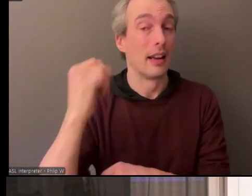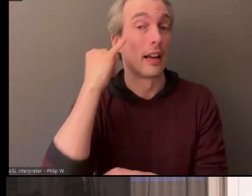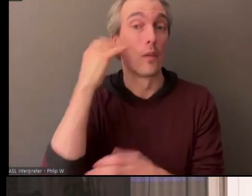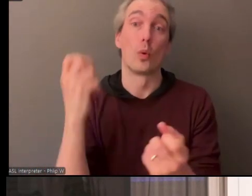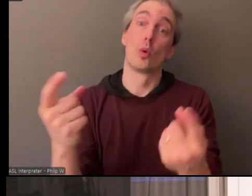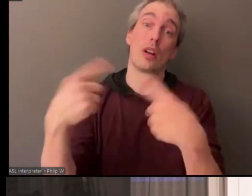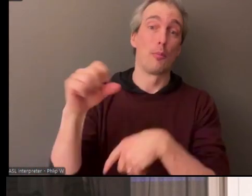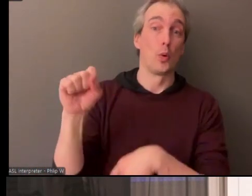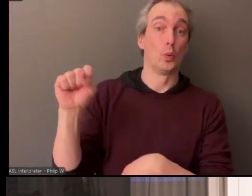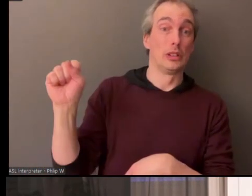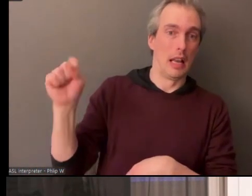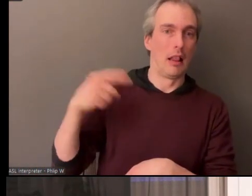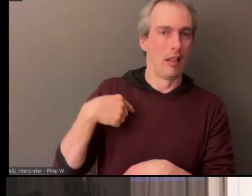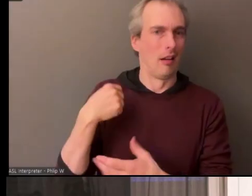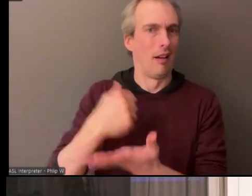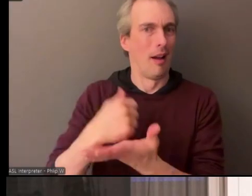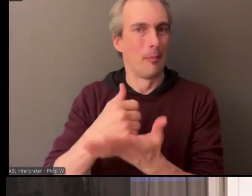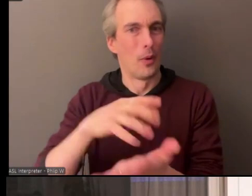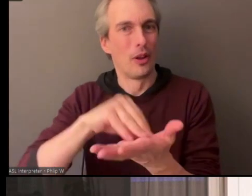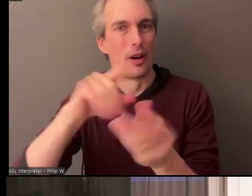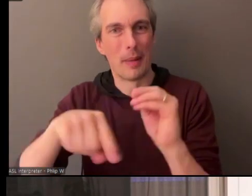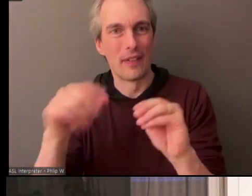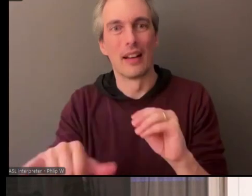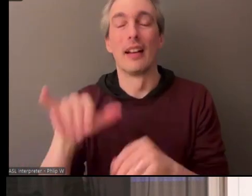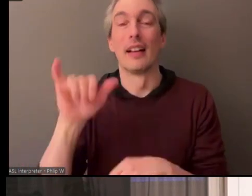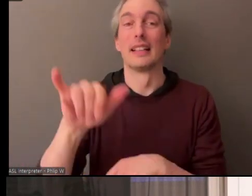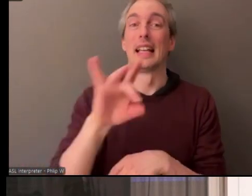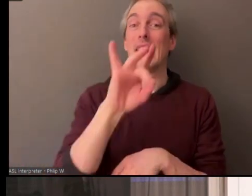by a 40 foot waterfall, one of my favorite places in the world.